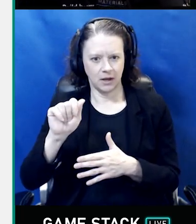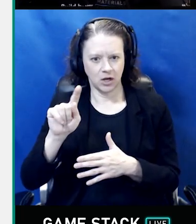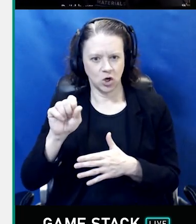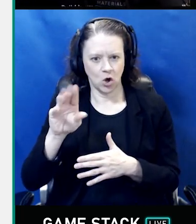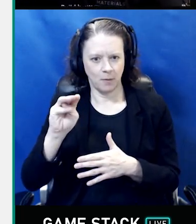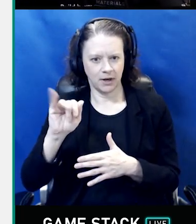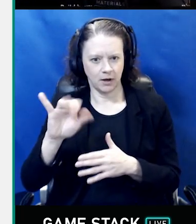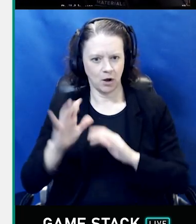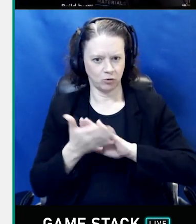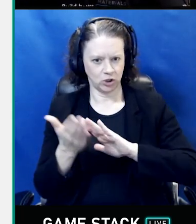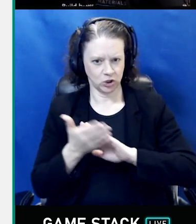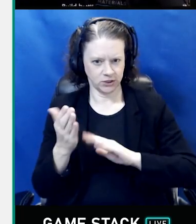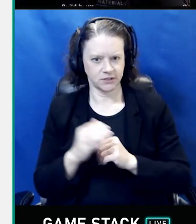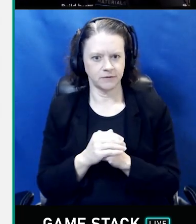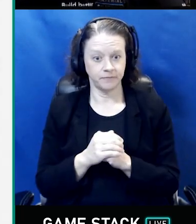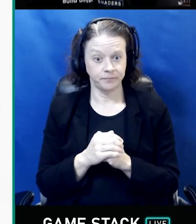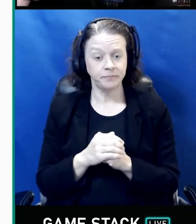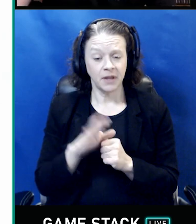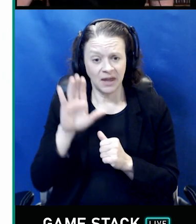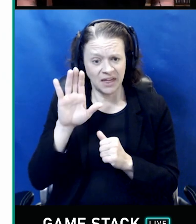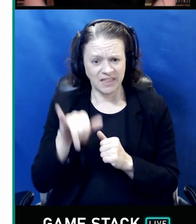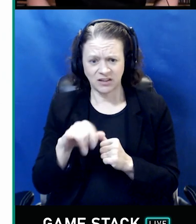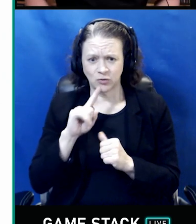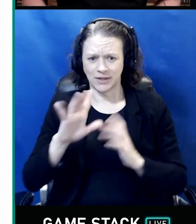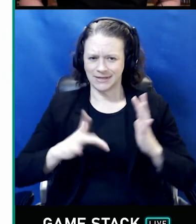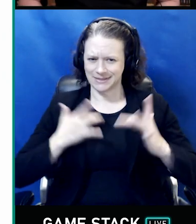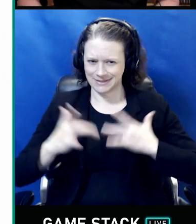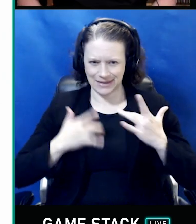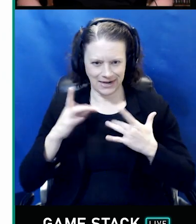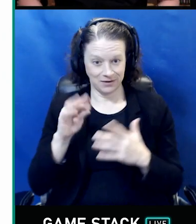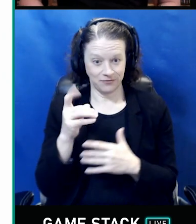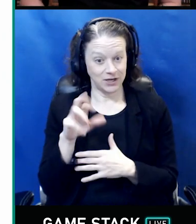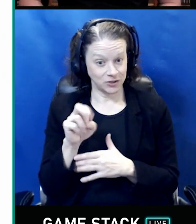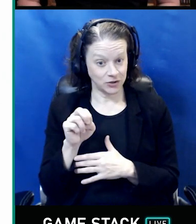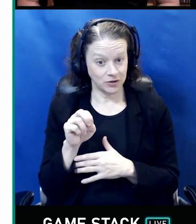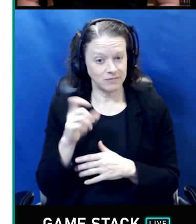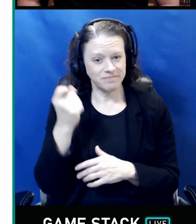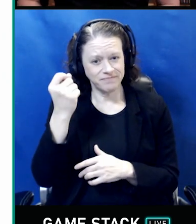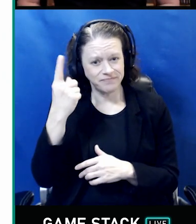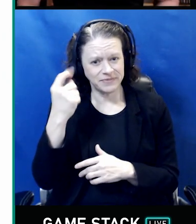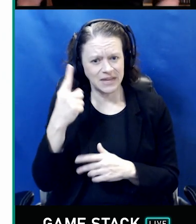Now this is a very exciting feature, but it's pretty easy to explain because put simply all